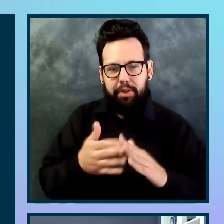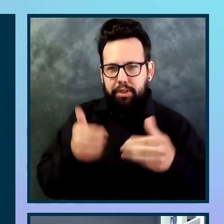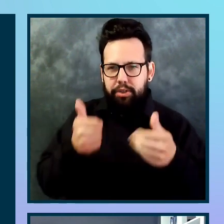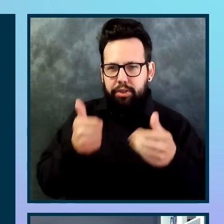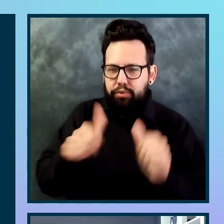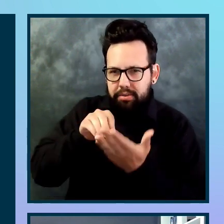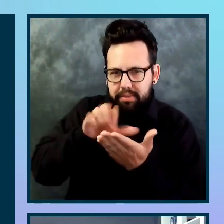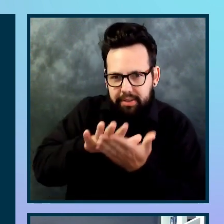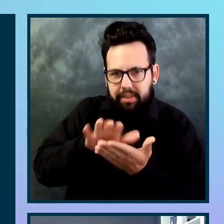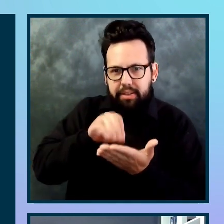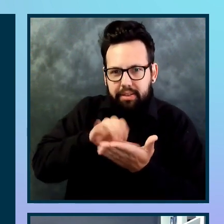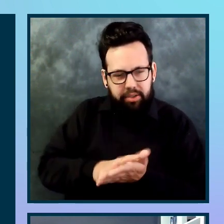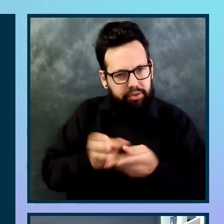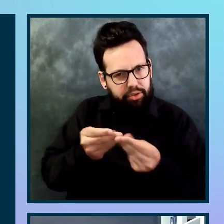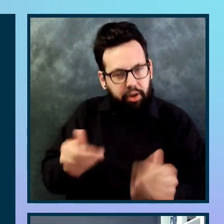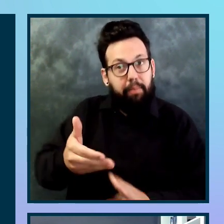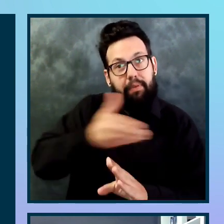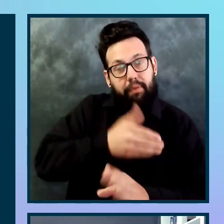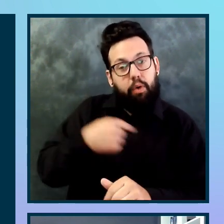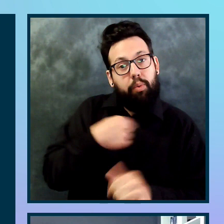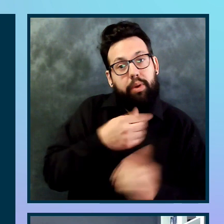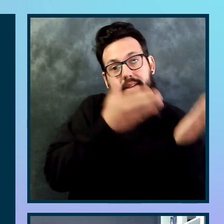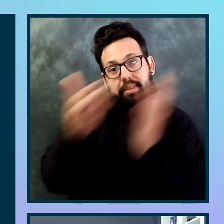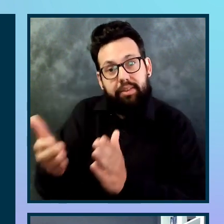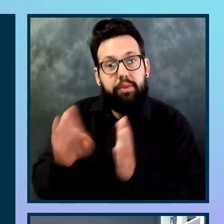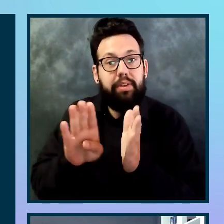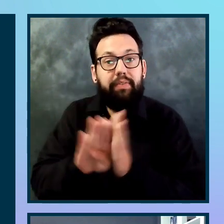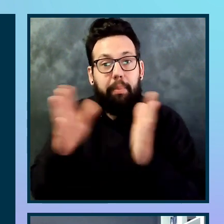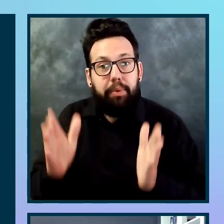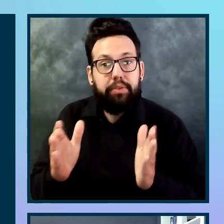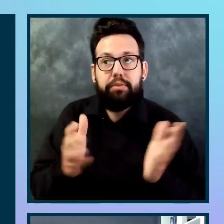to the people that are gonna be either developing or testing it or using it,